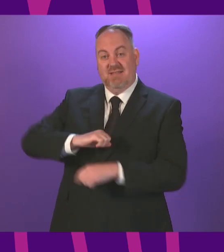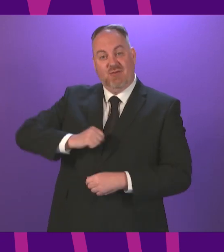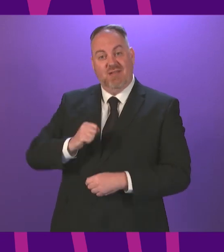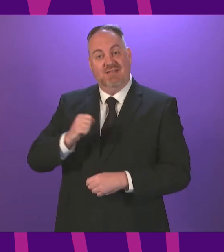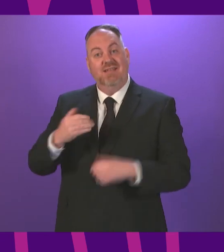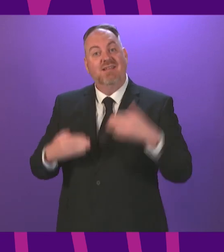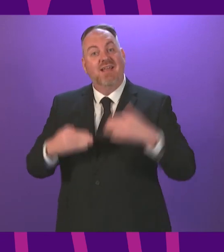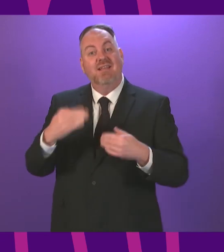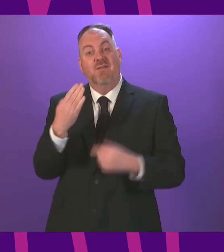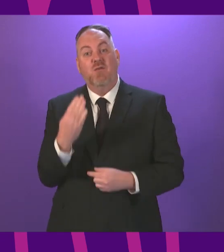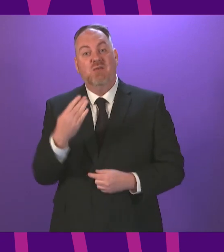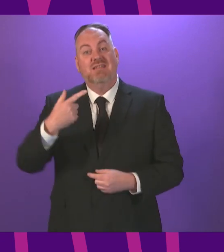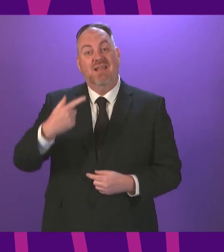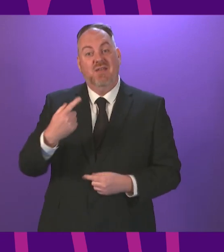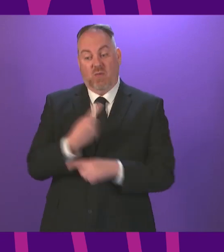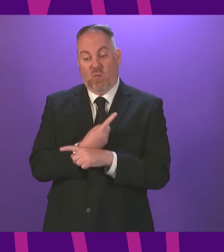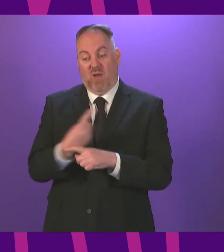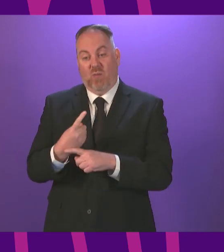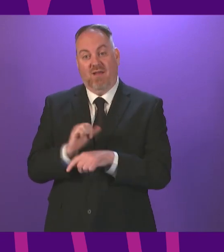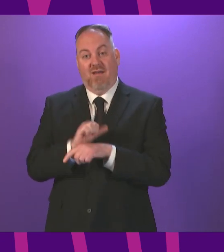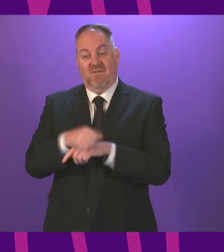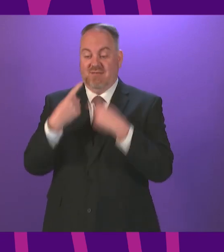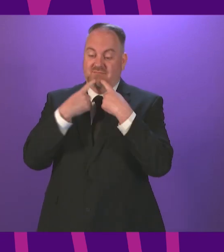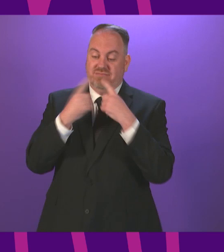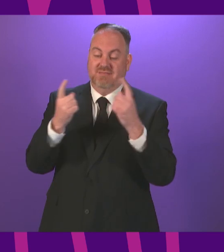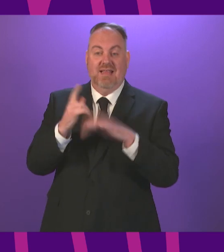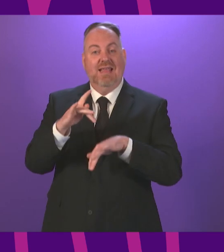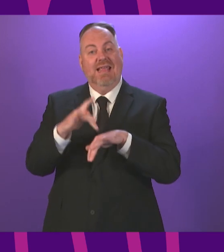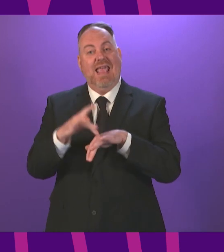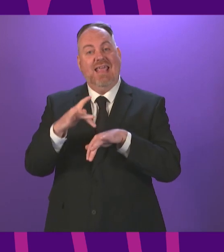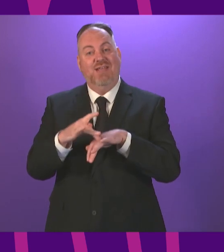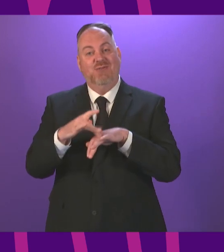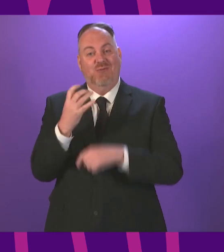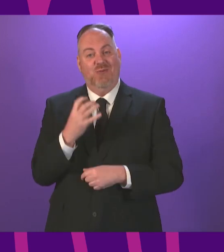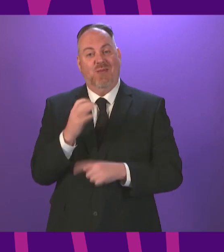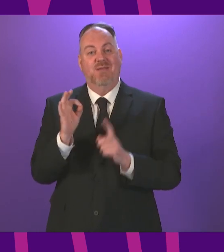a week after the announcement of his engagement to the then Princess Elizabeth, the couple travelled